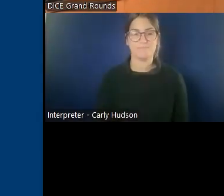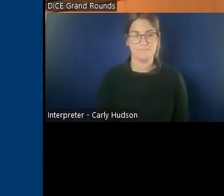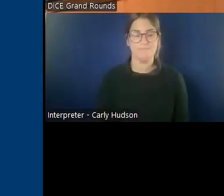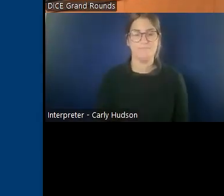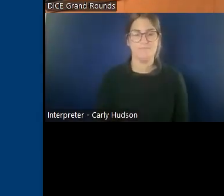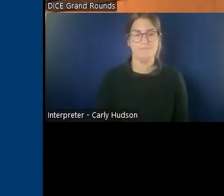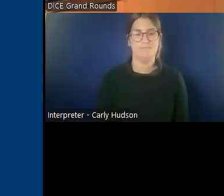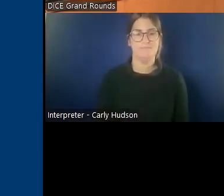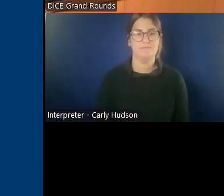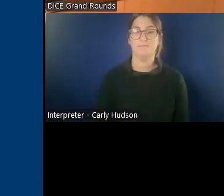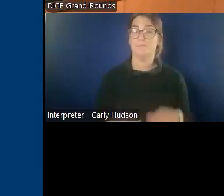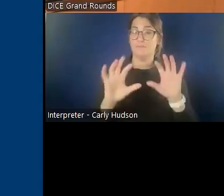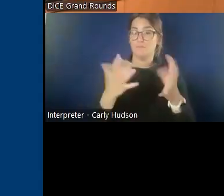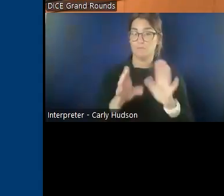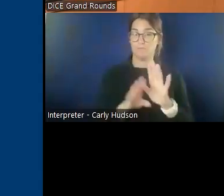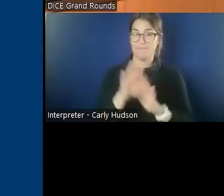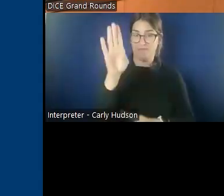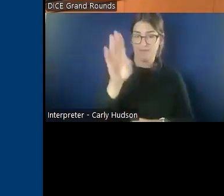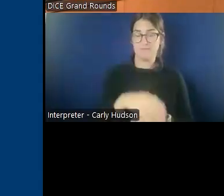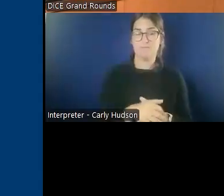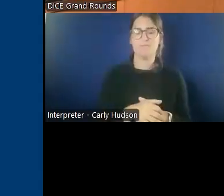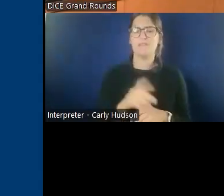group developed did you consult with anyone or any other